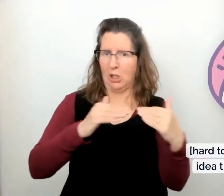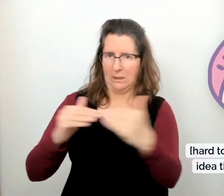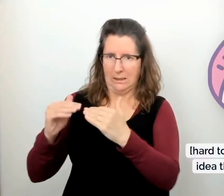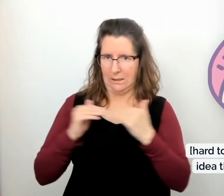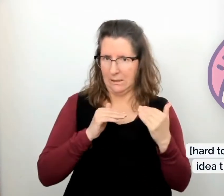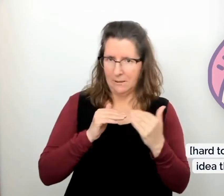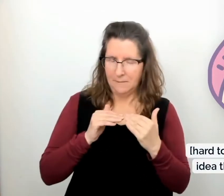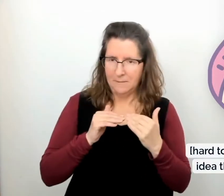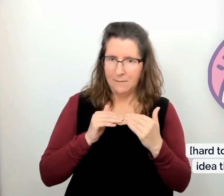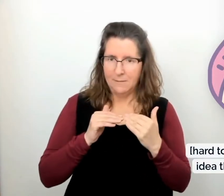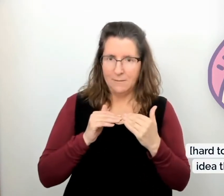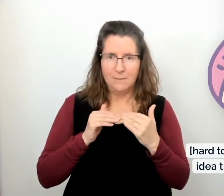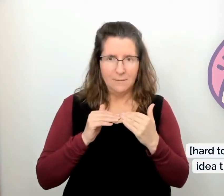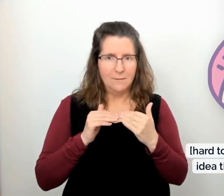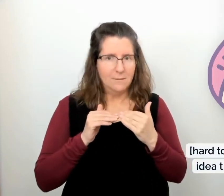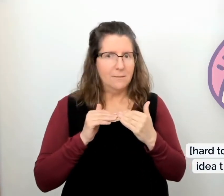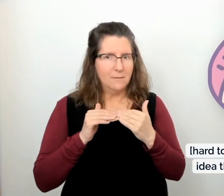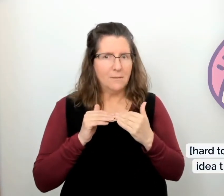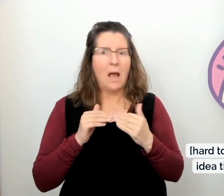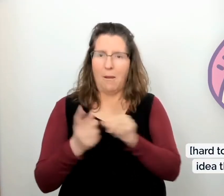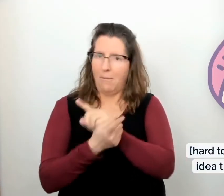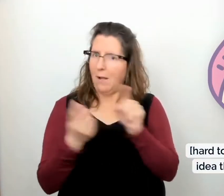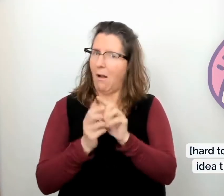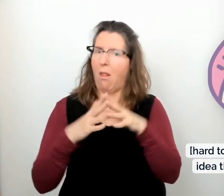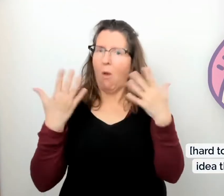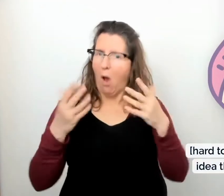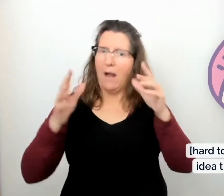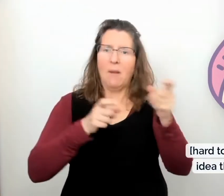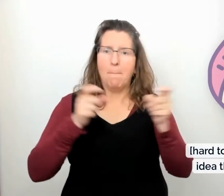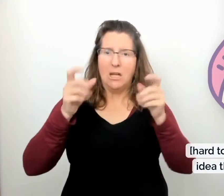The ideal that inclusive education is de facto a form of social justice.